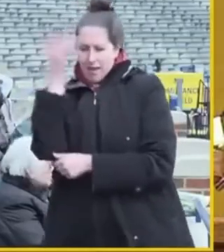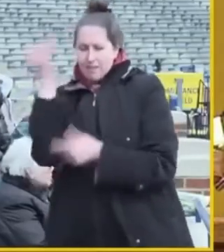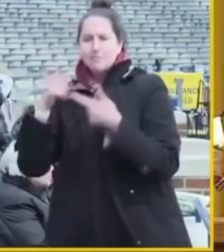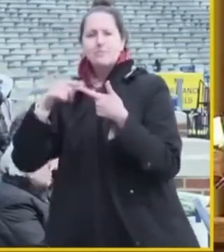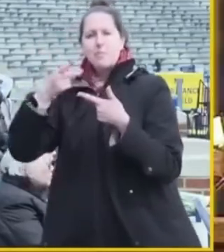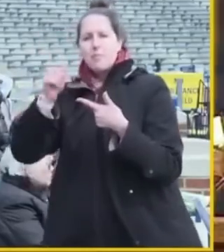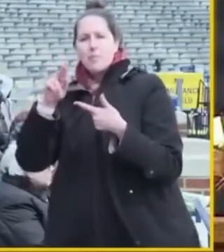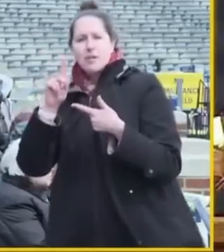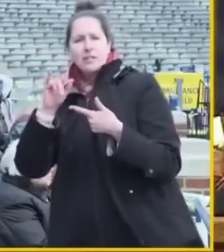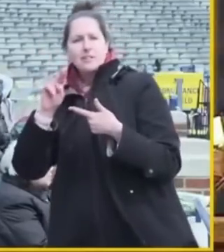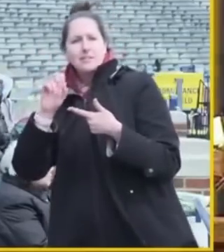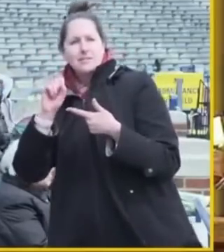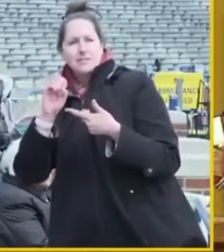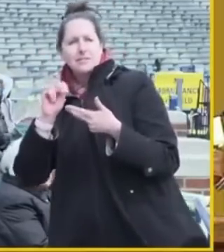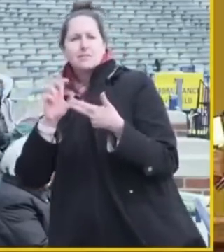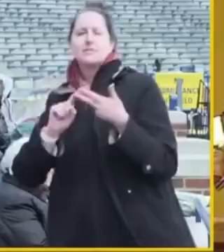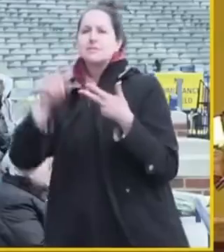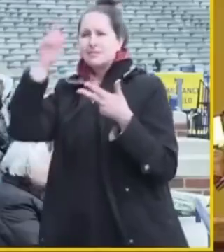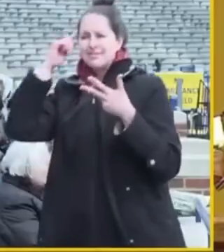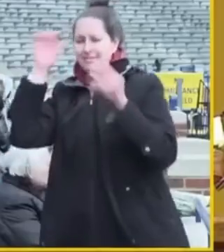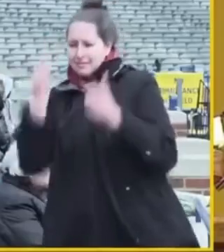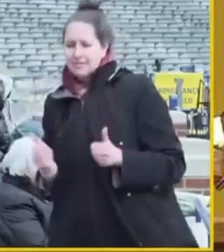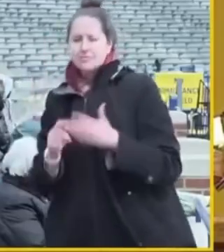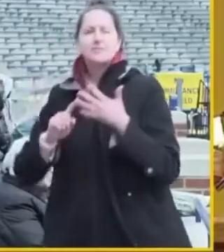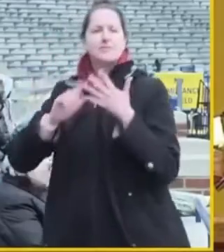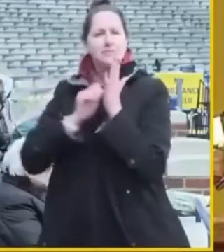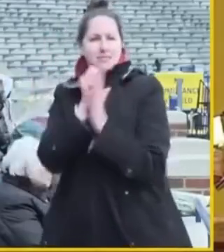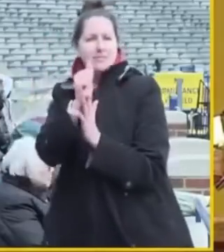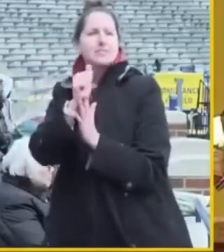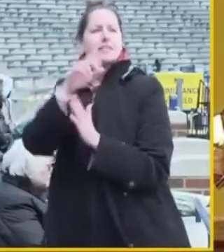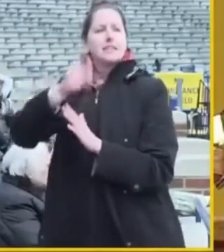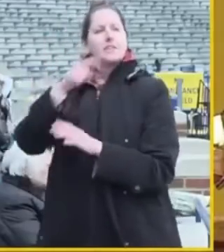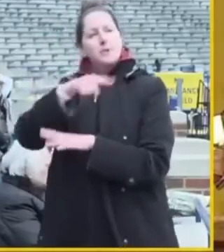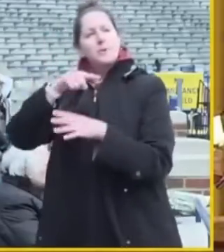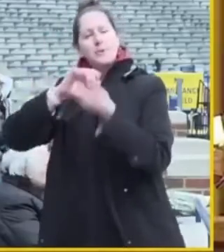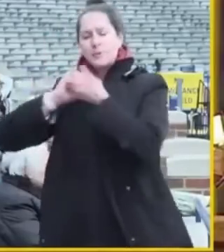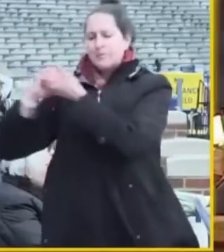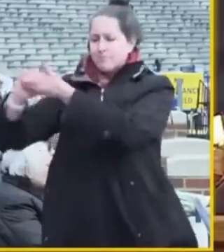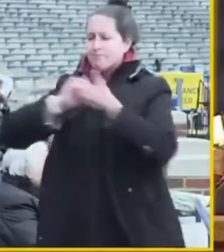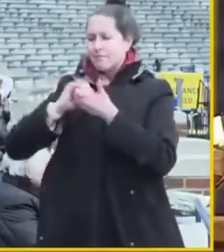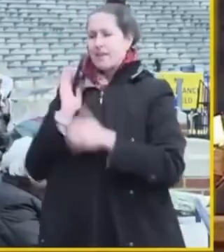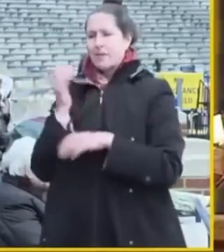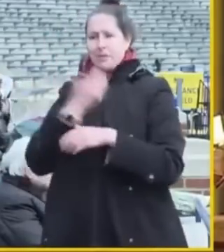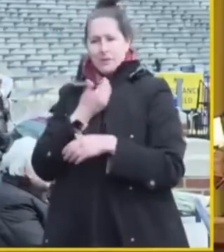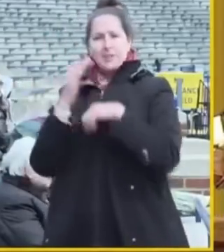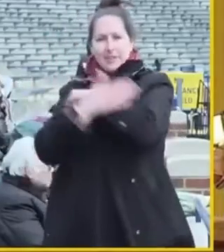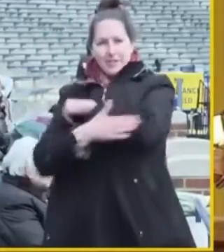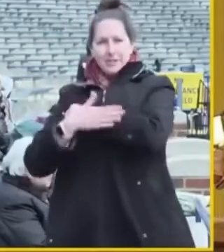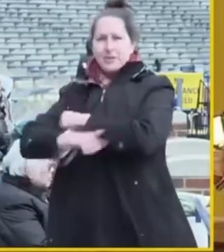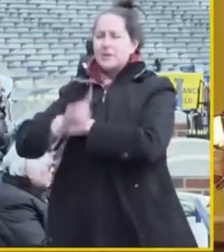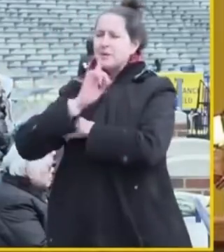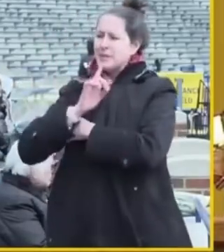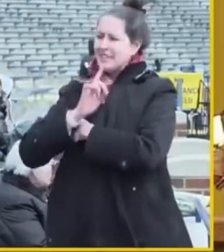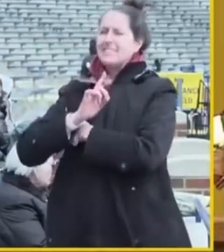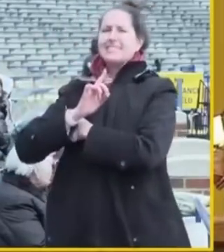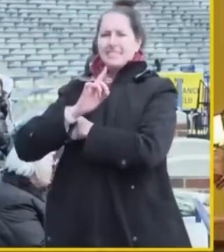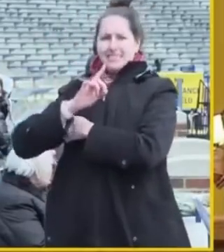And we need you to unite our country that so desperately needs to be united with your thoughts,